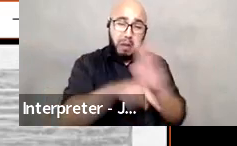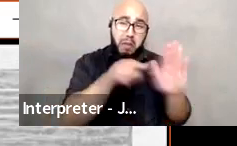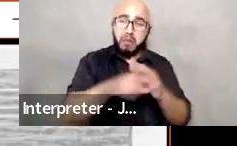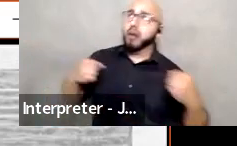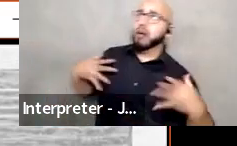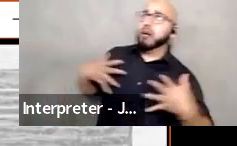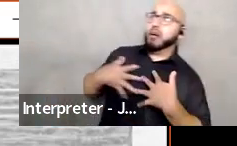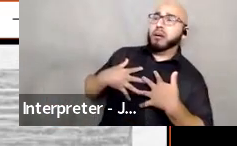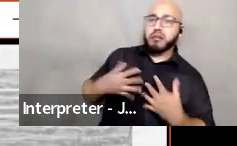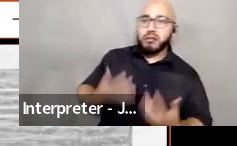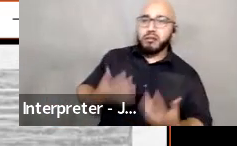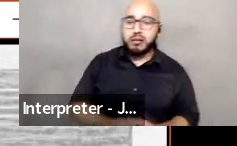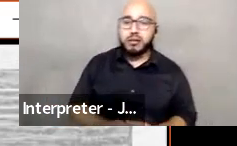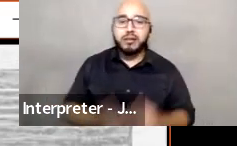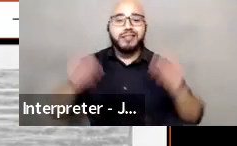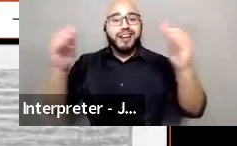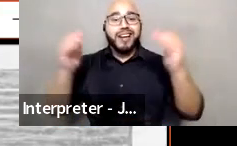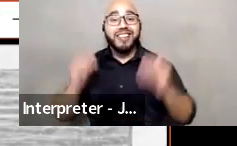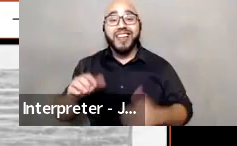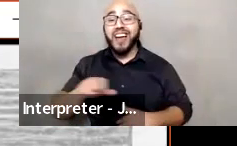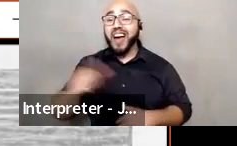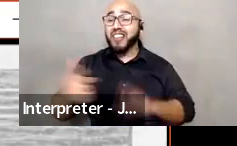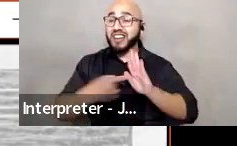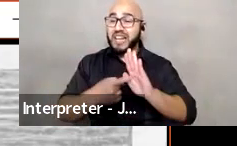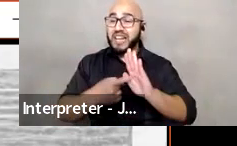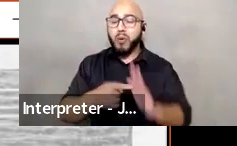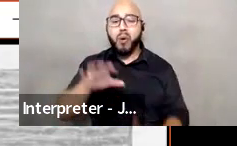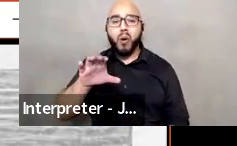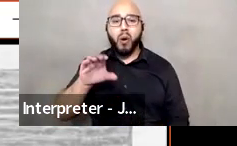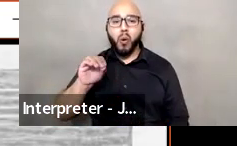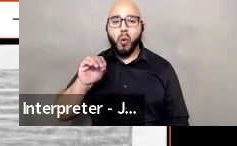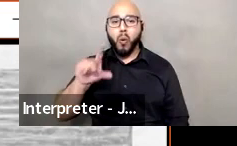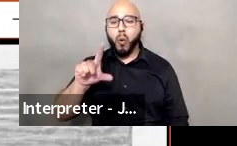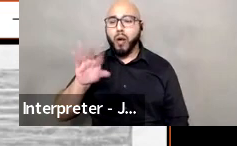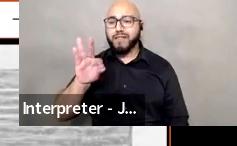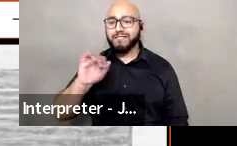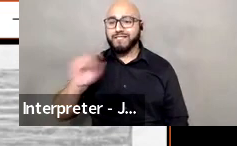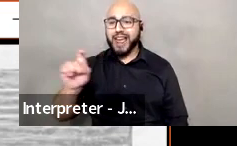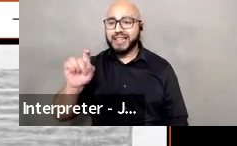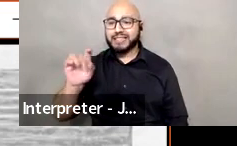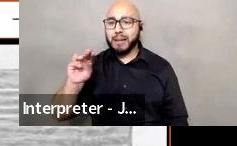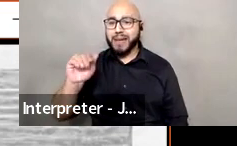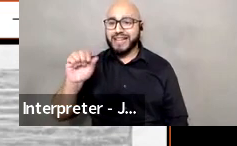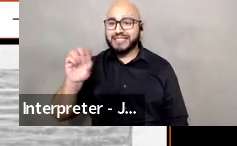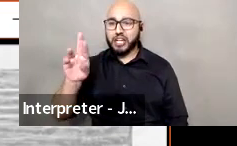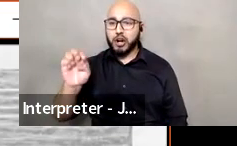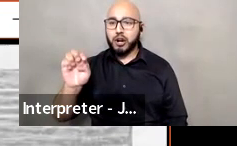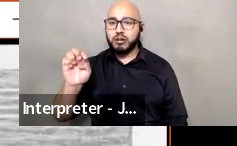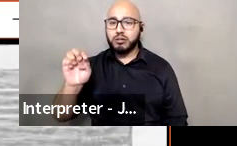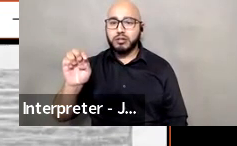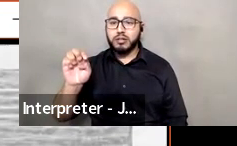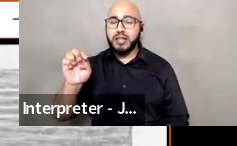Colfax massacre of 1873. Now, the Colfax. Massacre. Again, is one of many. But it's going to become.